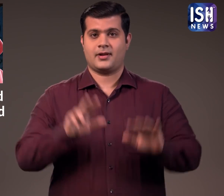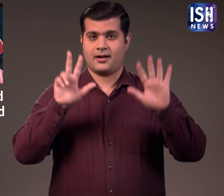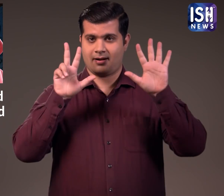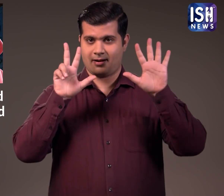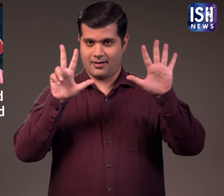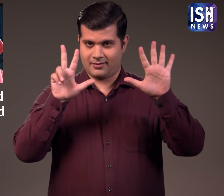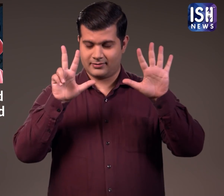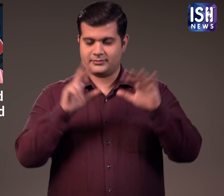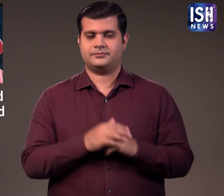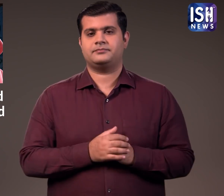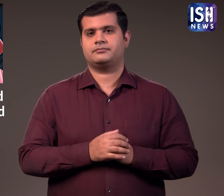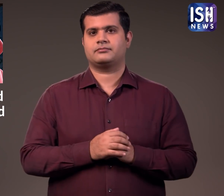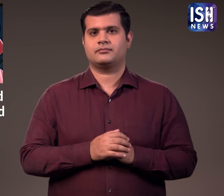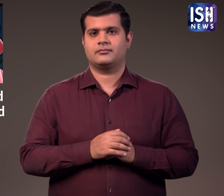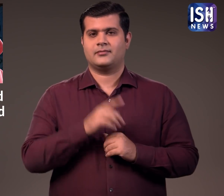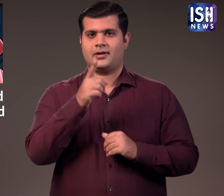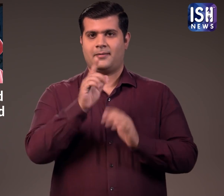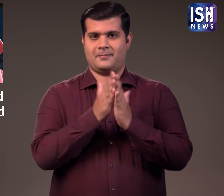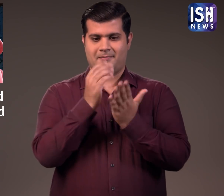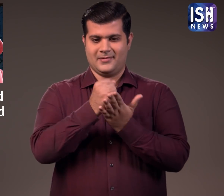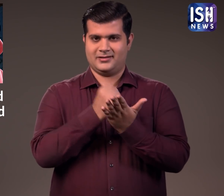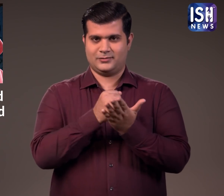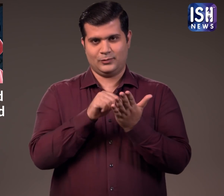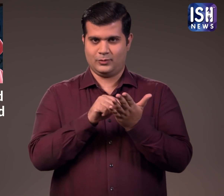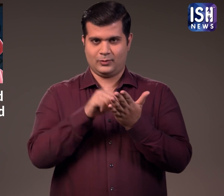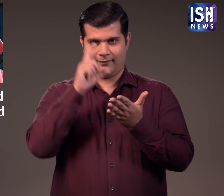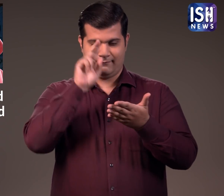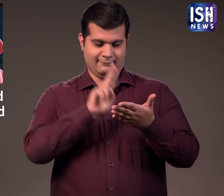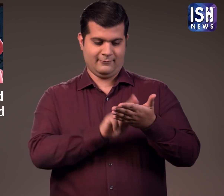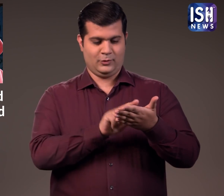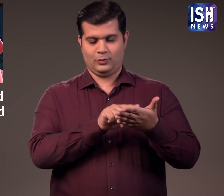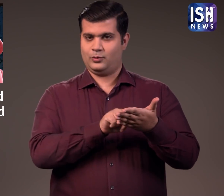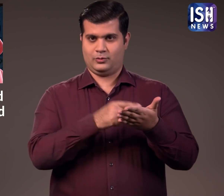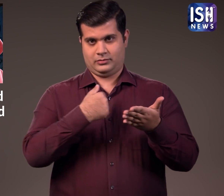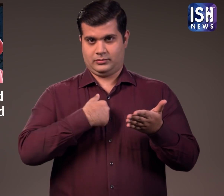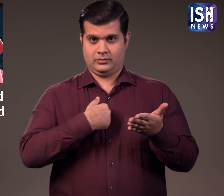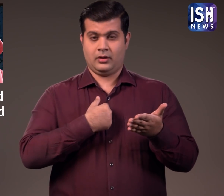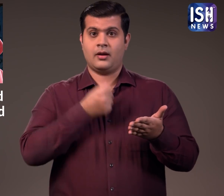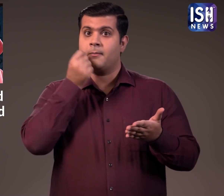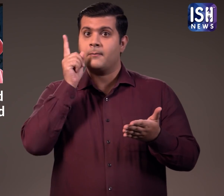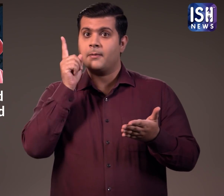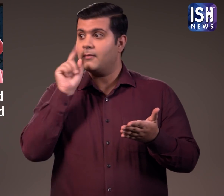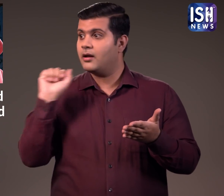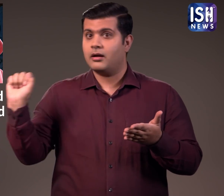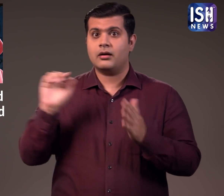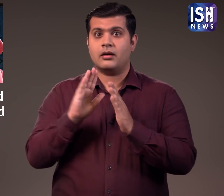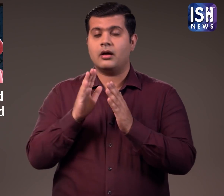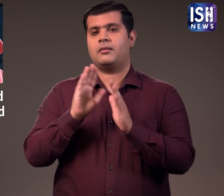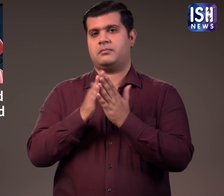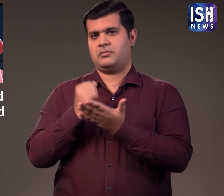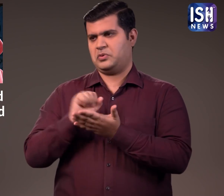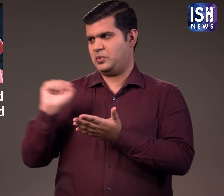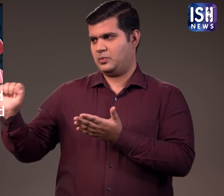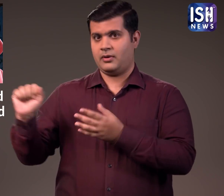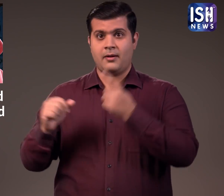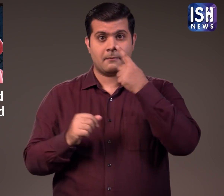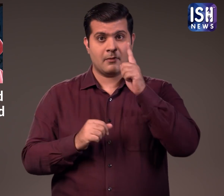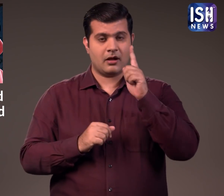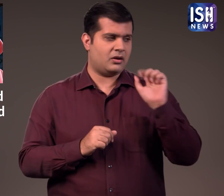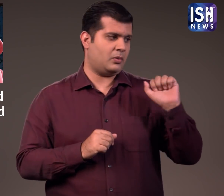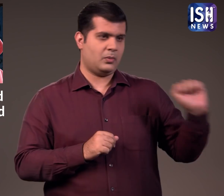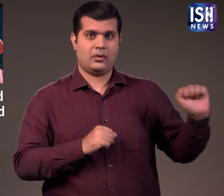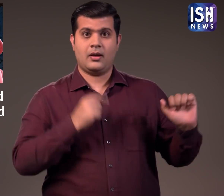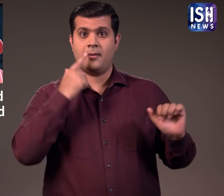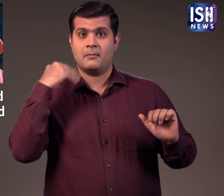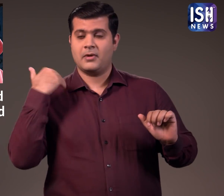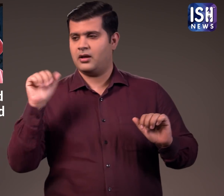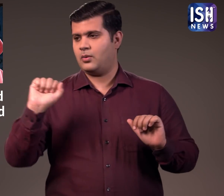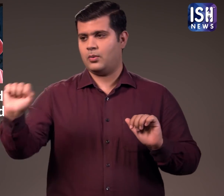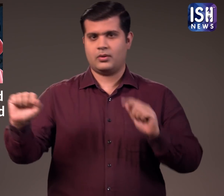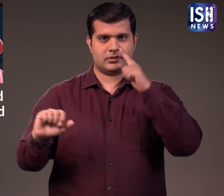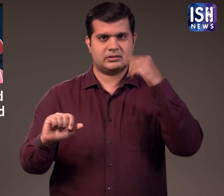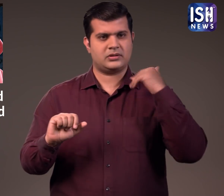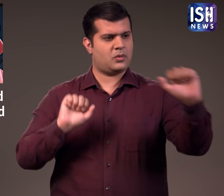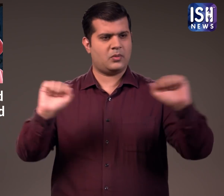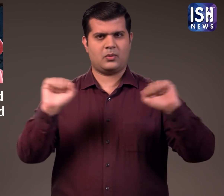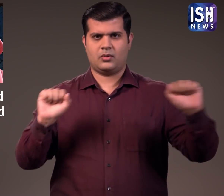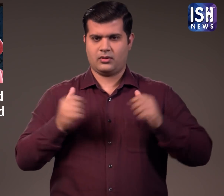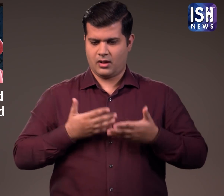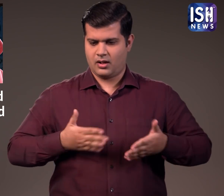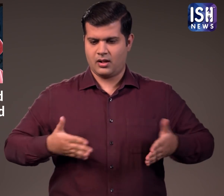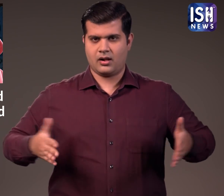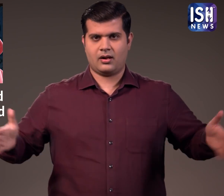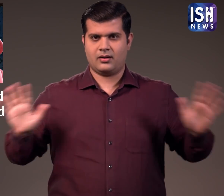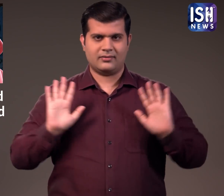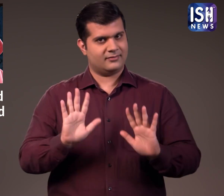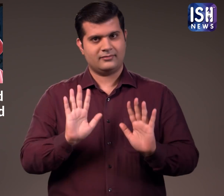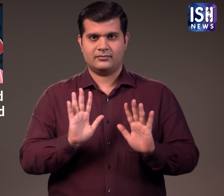8. Passports have one image. Our parents, sibblings, etc. have different passports.